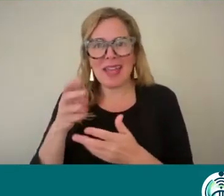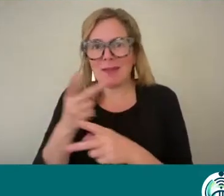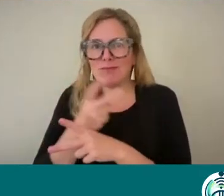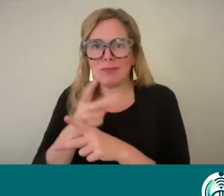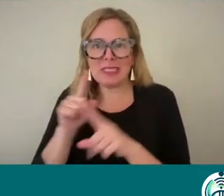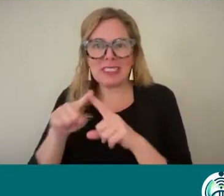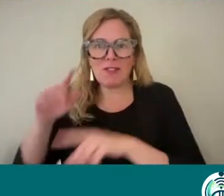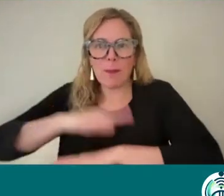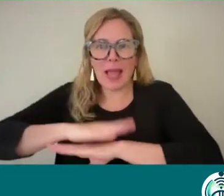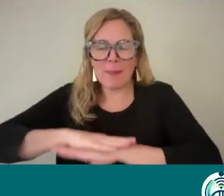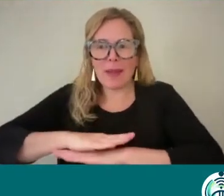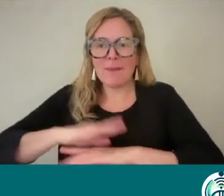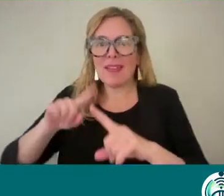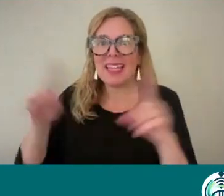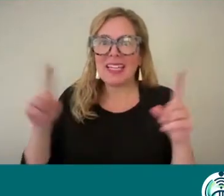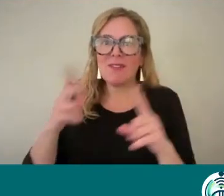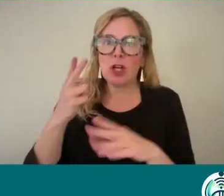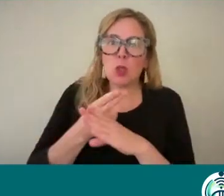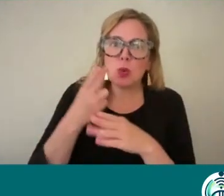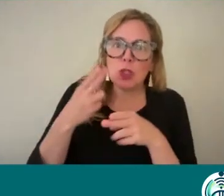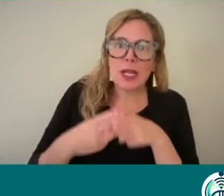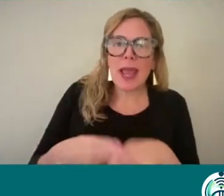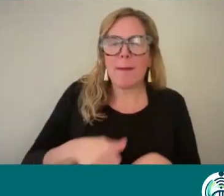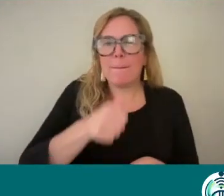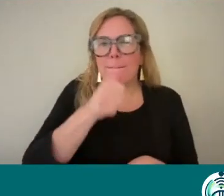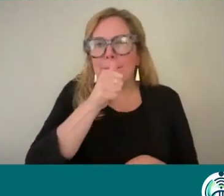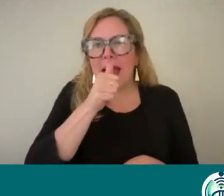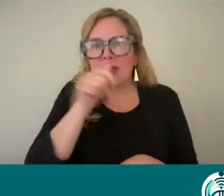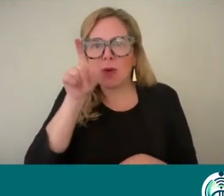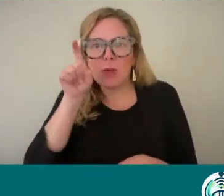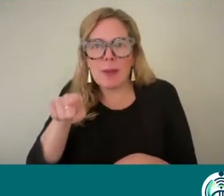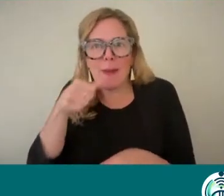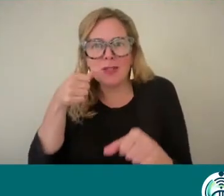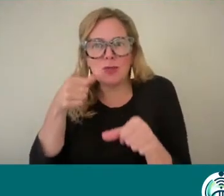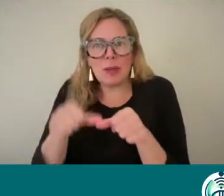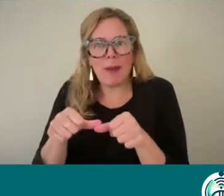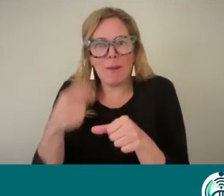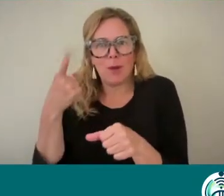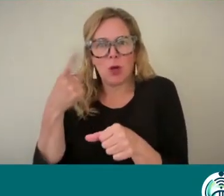usernames and passwords we have to remember today. And that might be challenging for me to understand